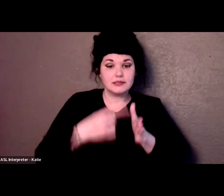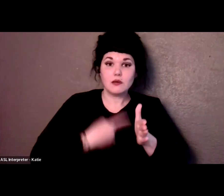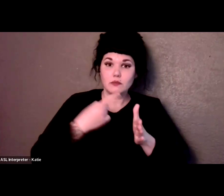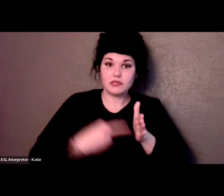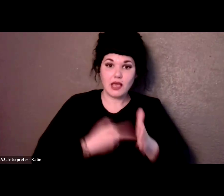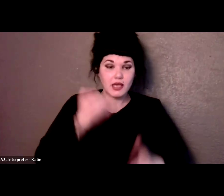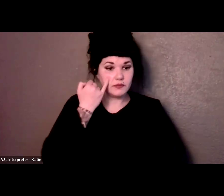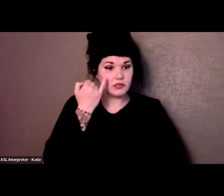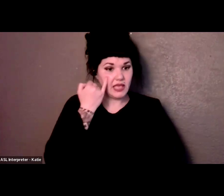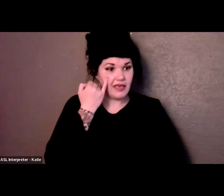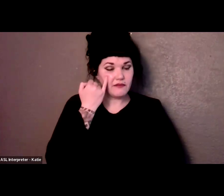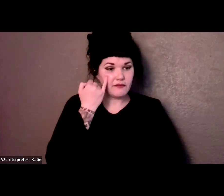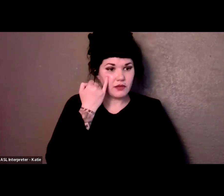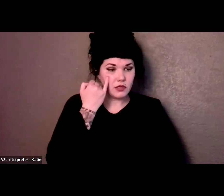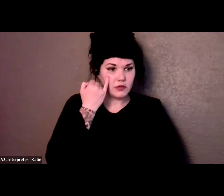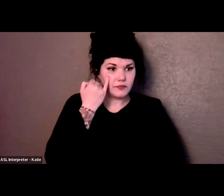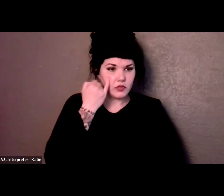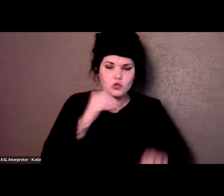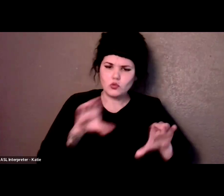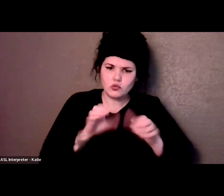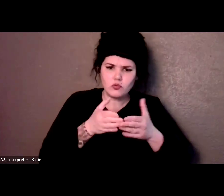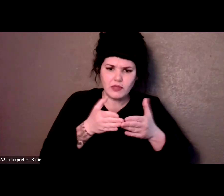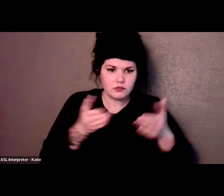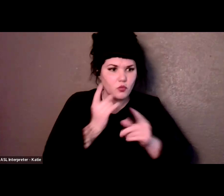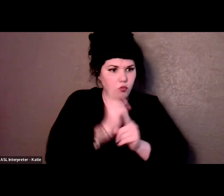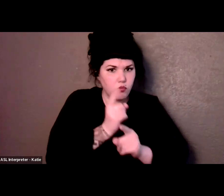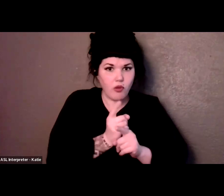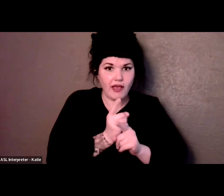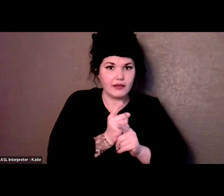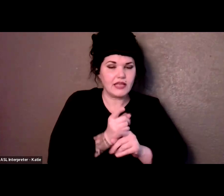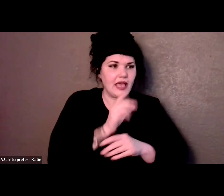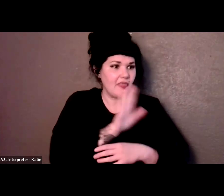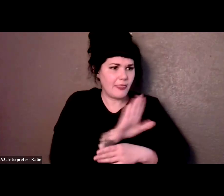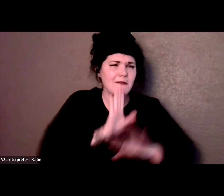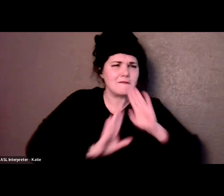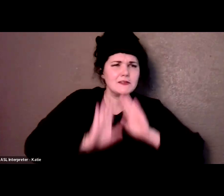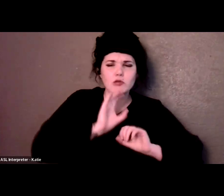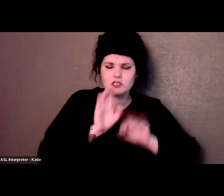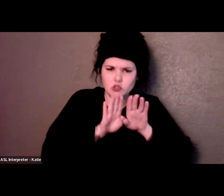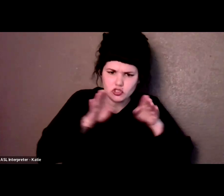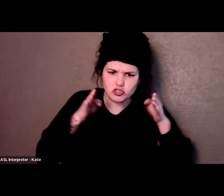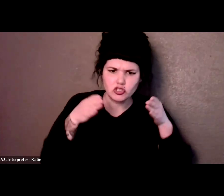with their care into really magical moments. I have really magical moments all the time,